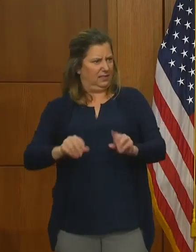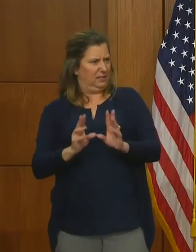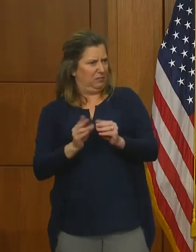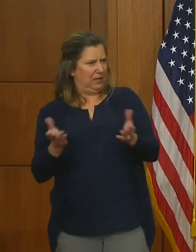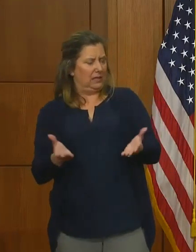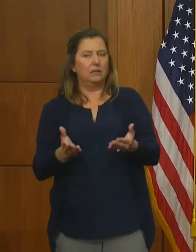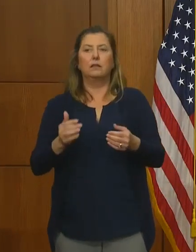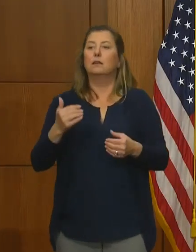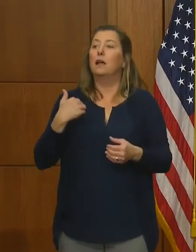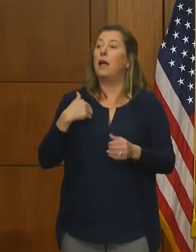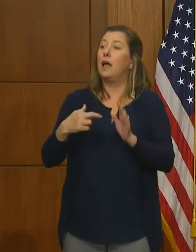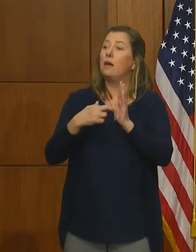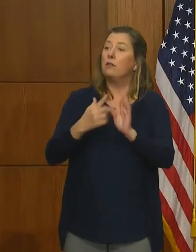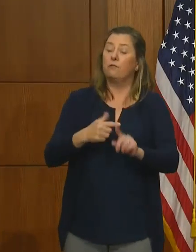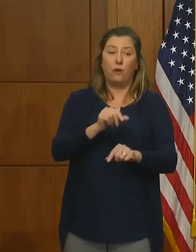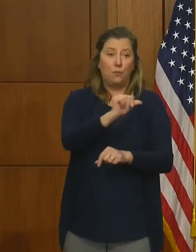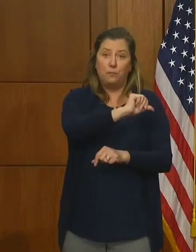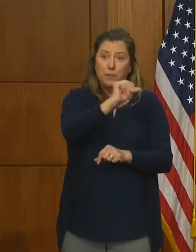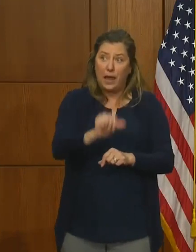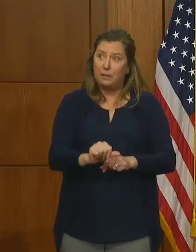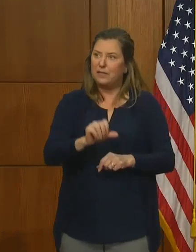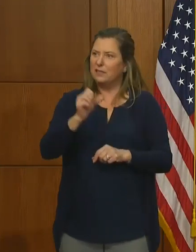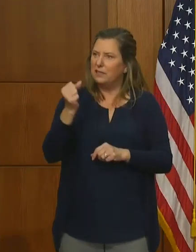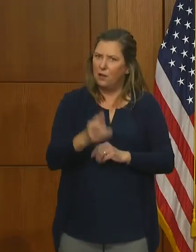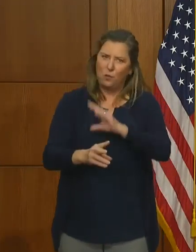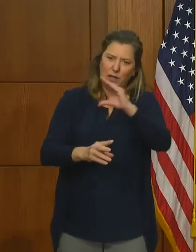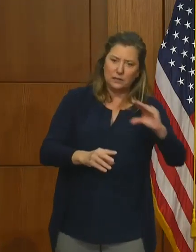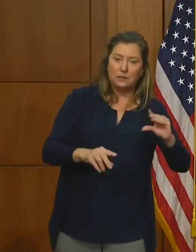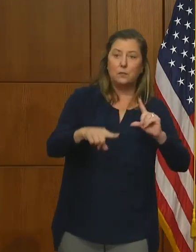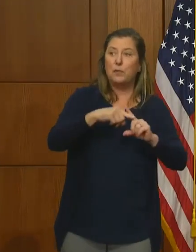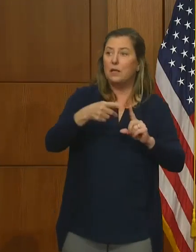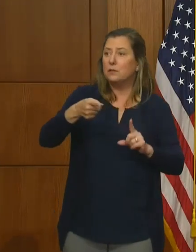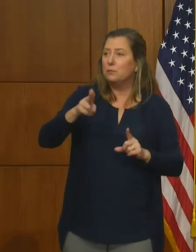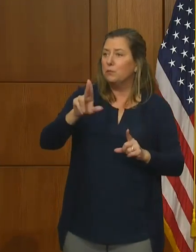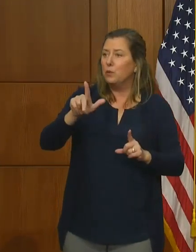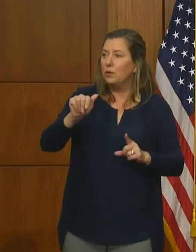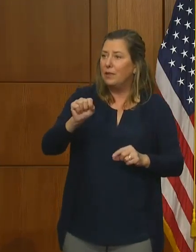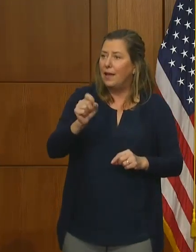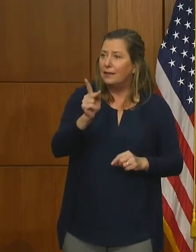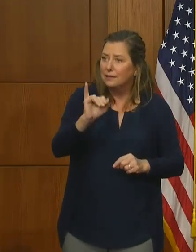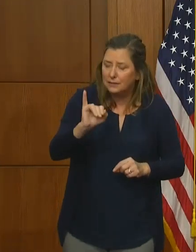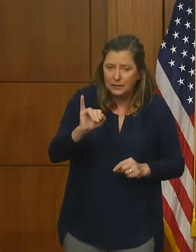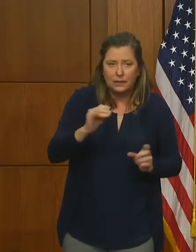I MENTIONED- I BELIEVE IT OUR LAST COMMENT WE HAVE. REPRESENTATIVES FROM ABINGTON